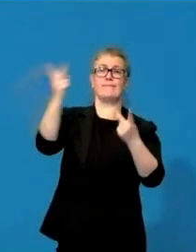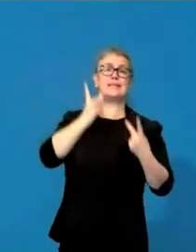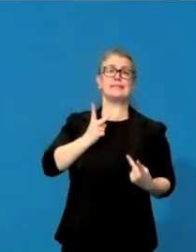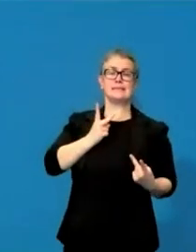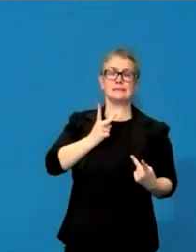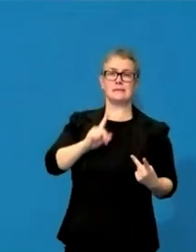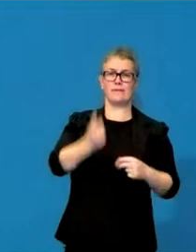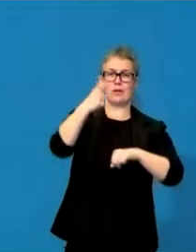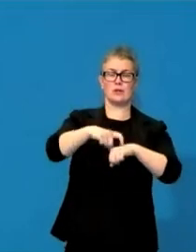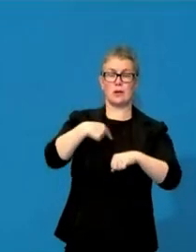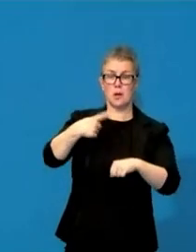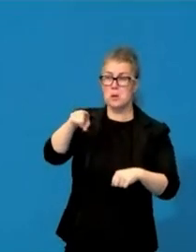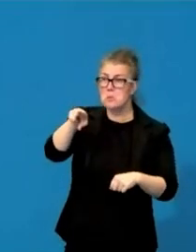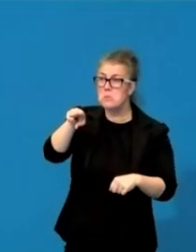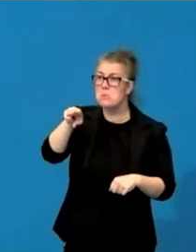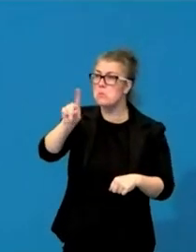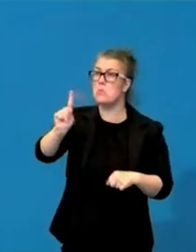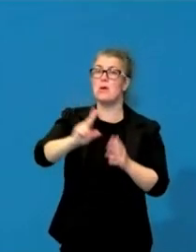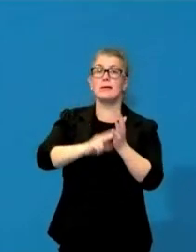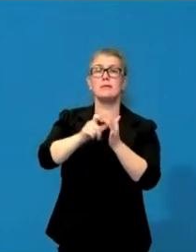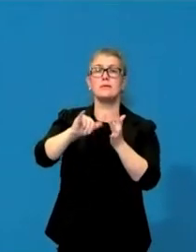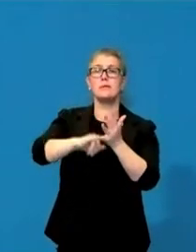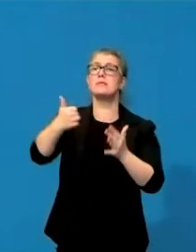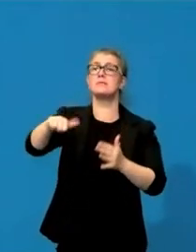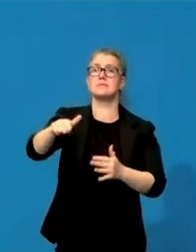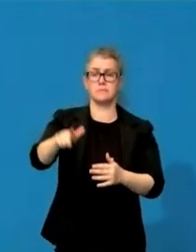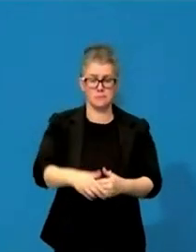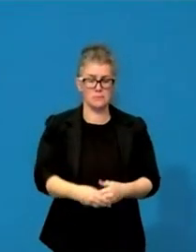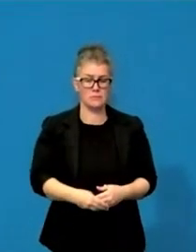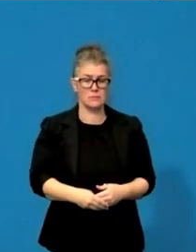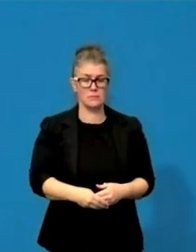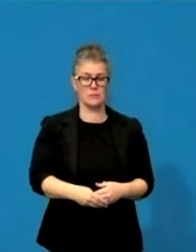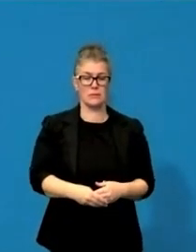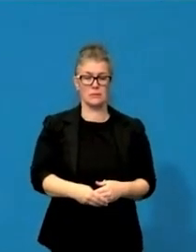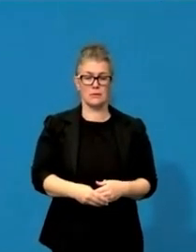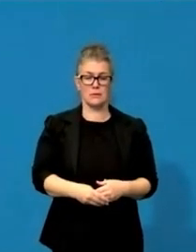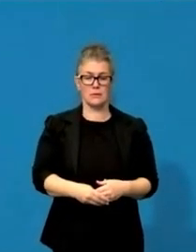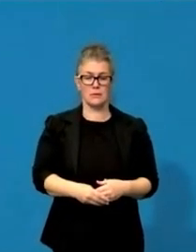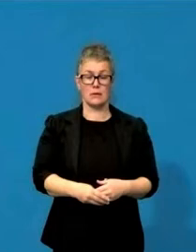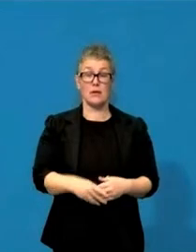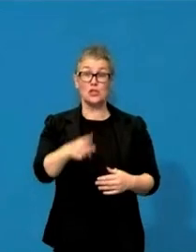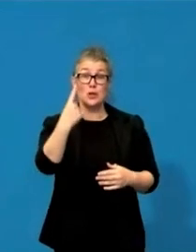Okay. MR BEDFORD: Yeah. And was it good to have someone there in person to talk to?